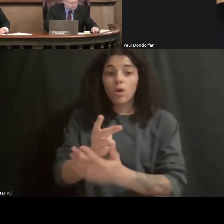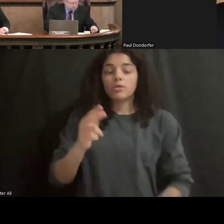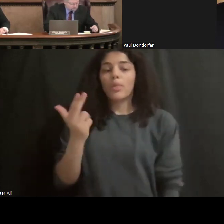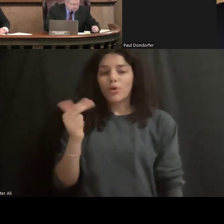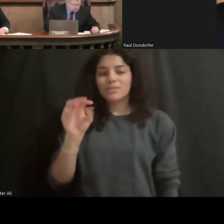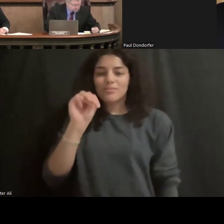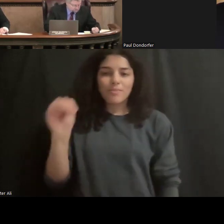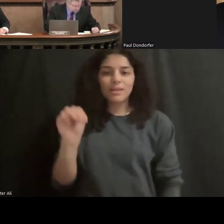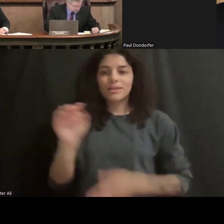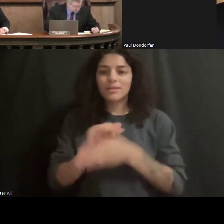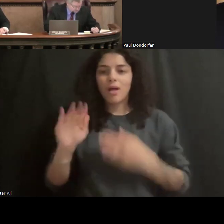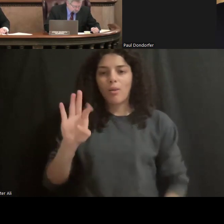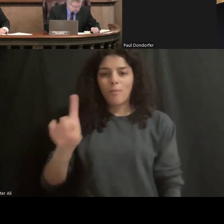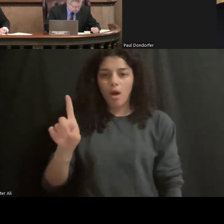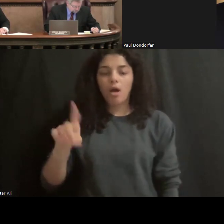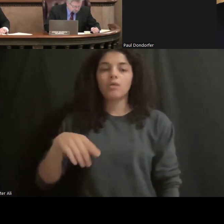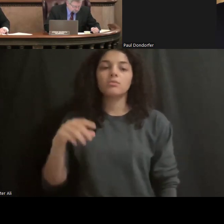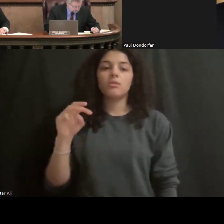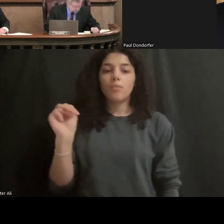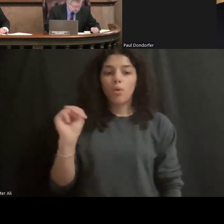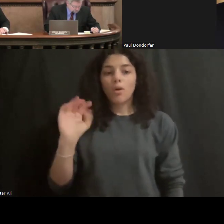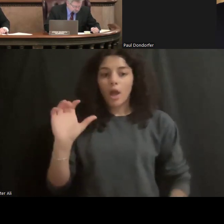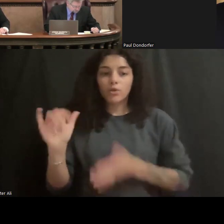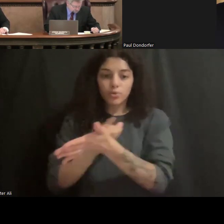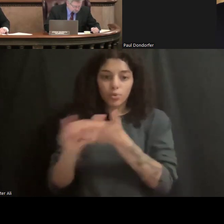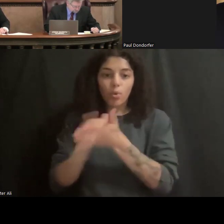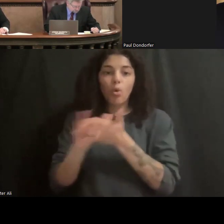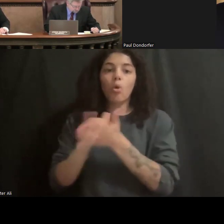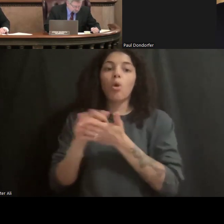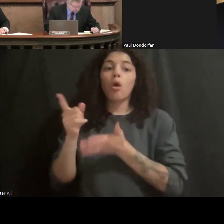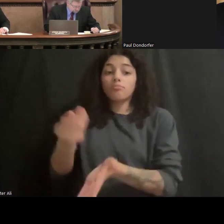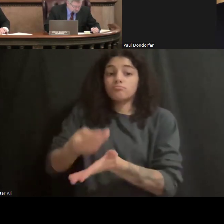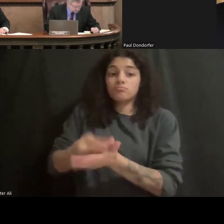of Monroe New York to finance costs of the replacement of voting machines in and for